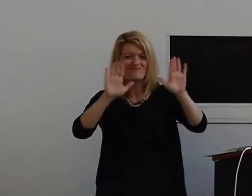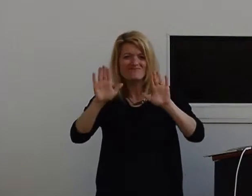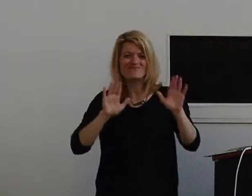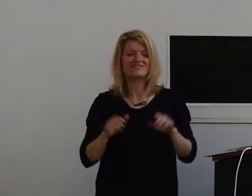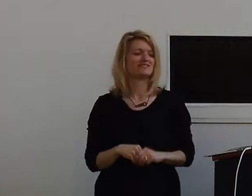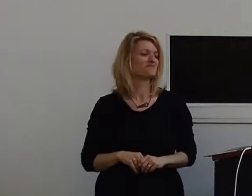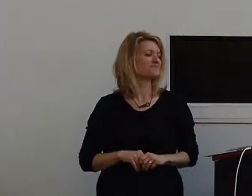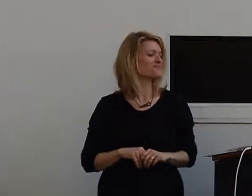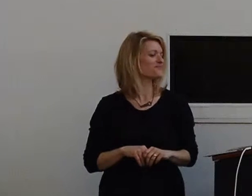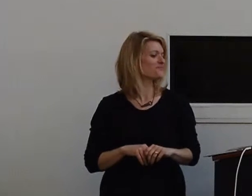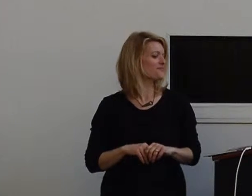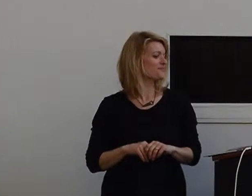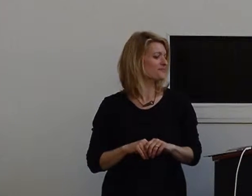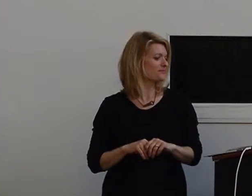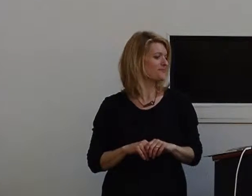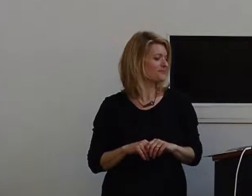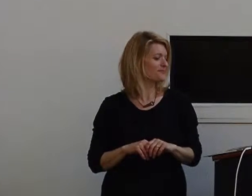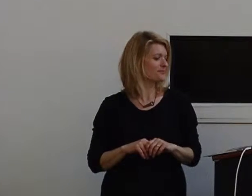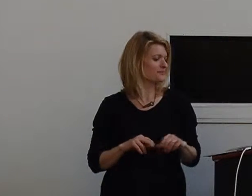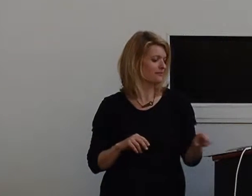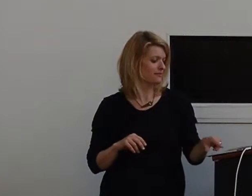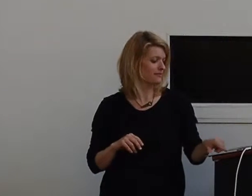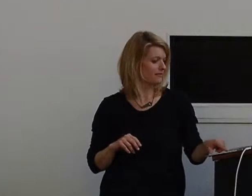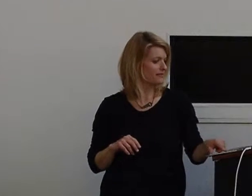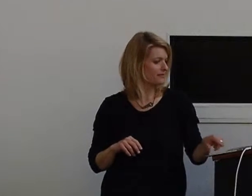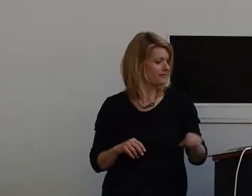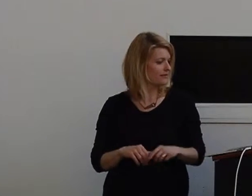You will see distinctive styles in the apps.